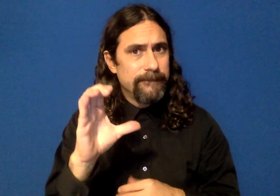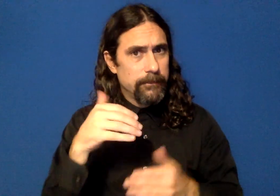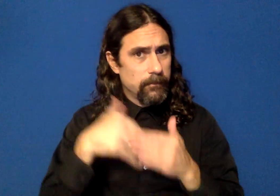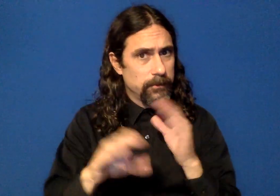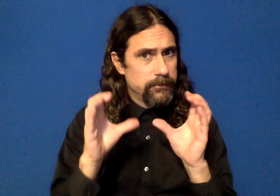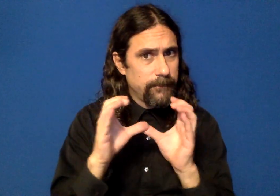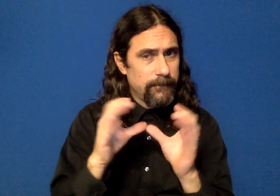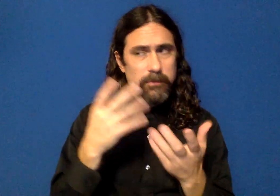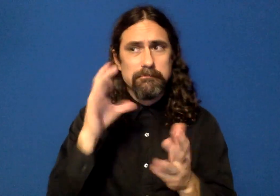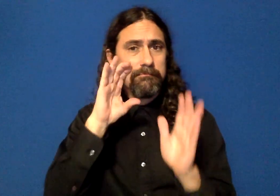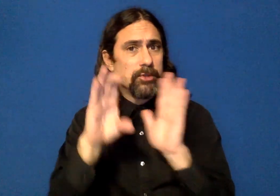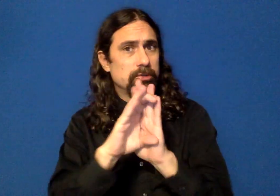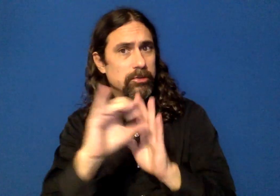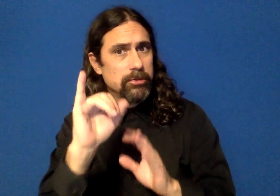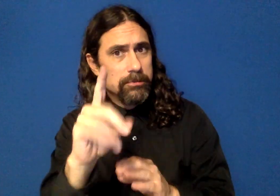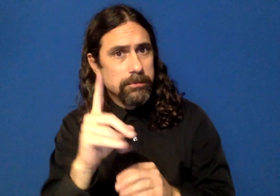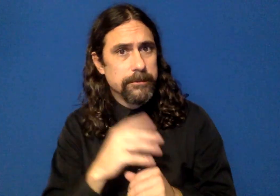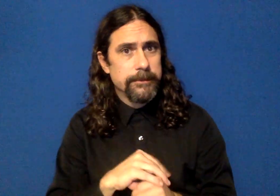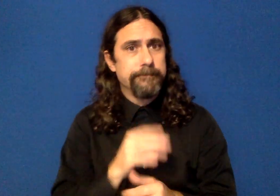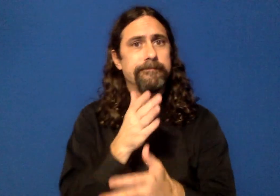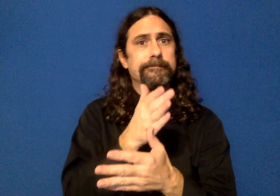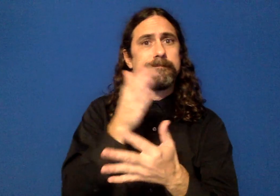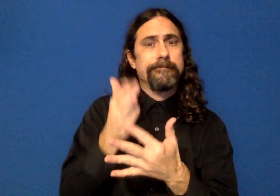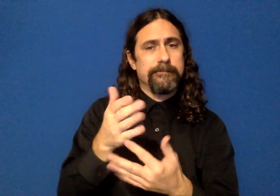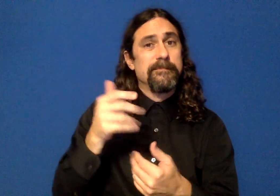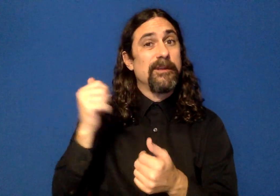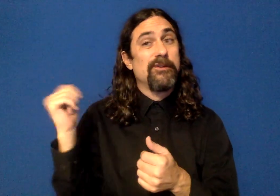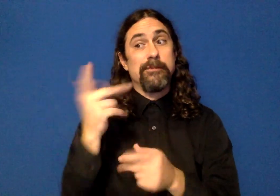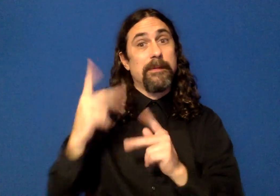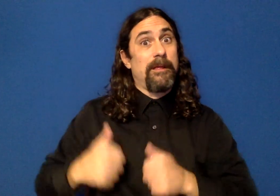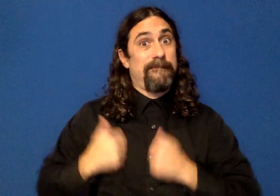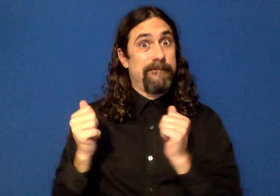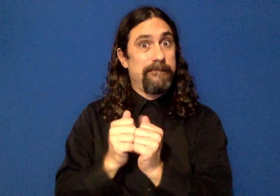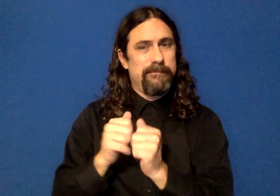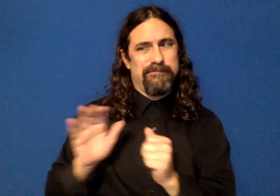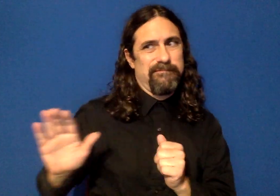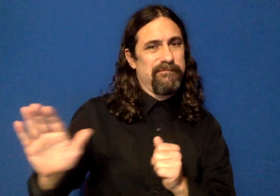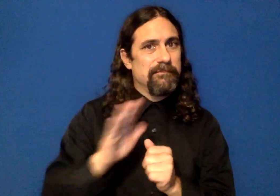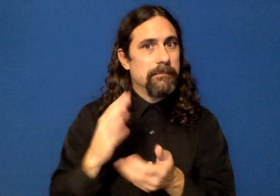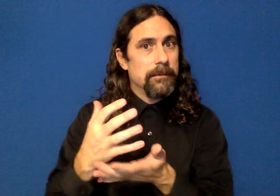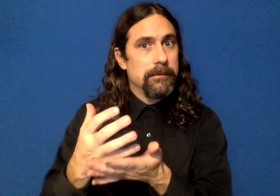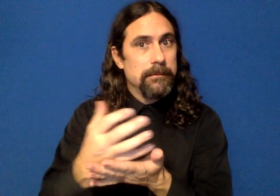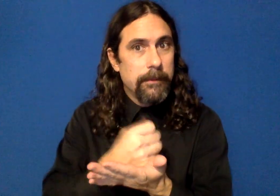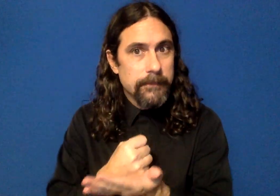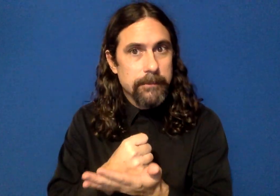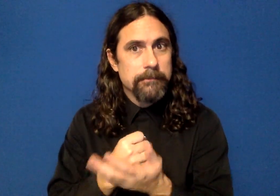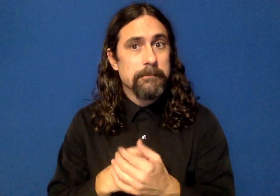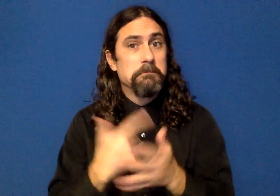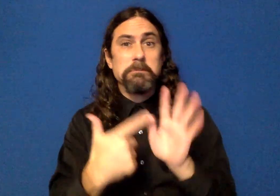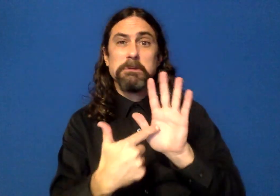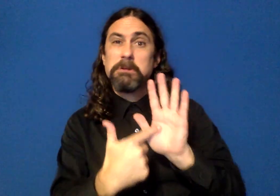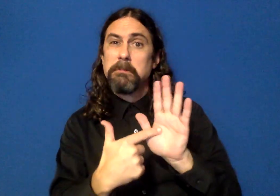Examples: pay stubs; federal and state tax returns; proof of Social Security,